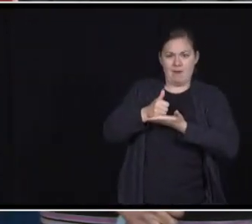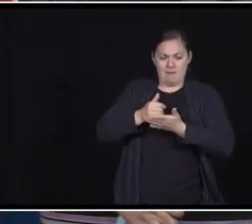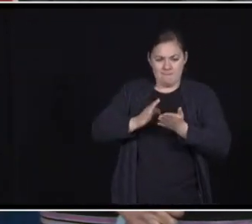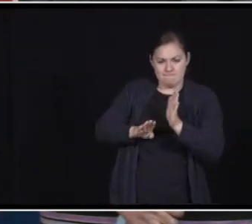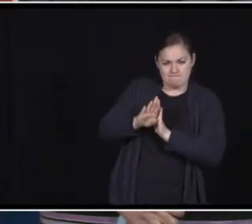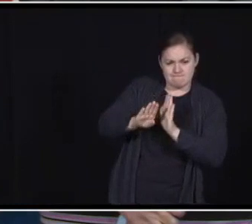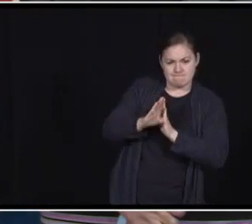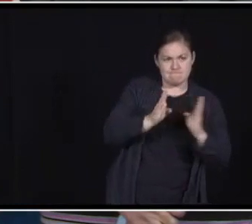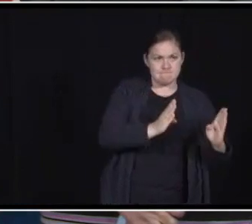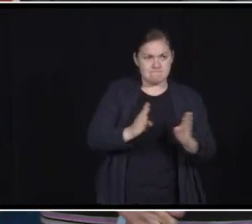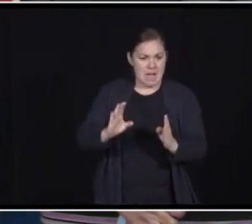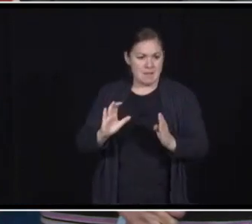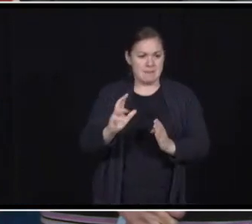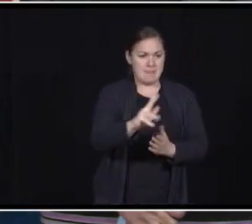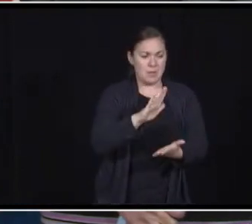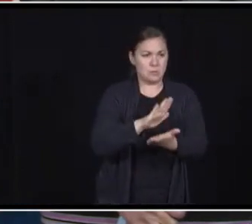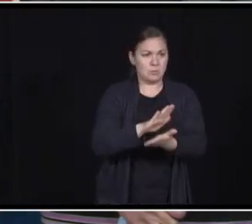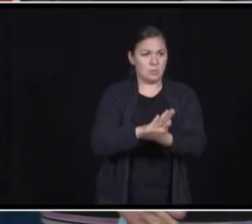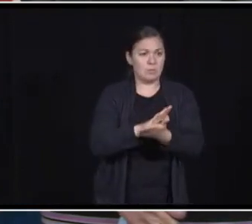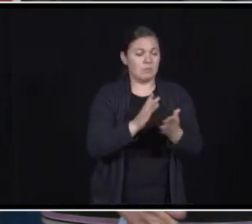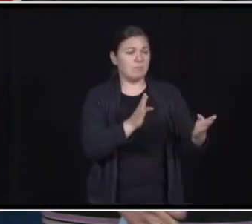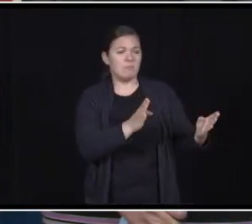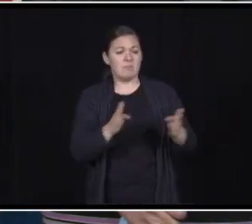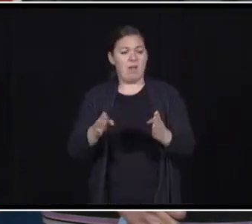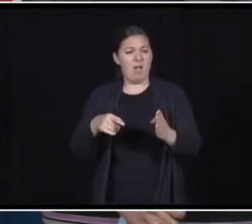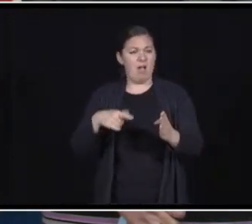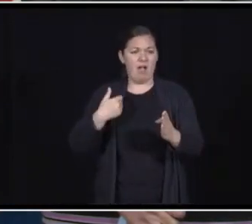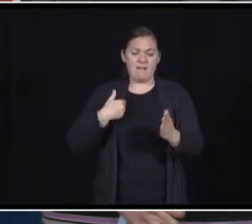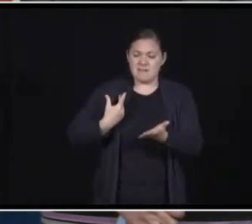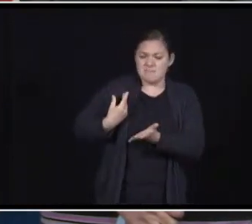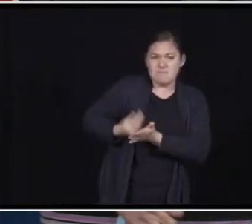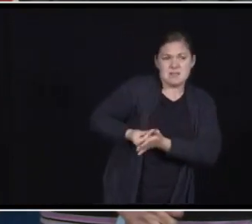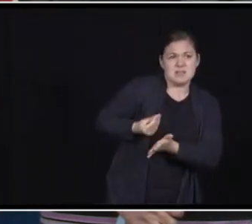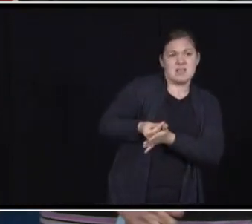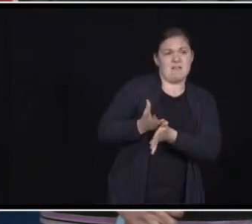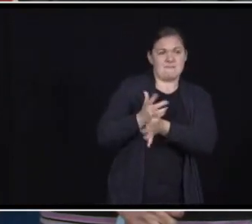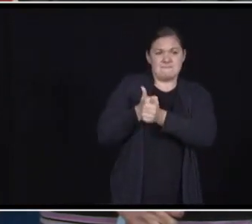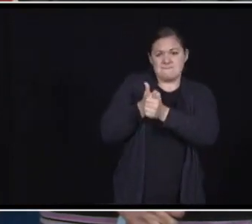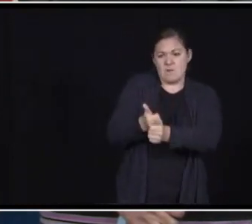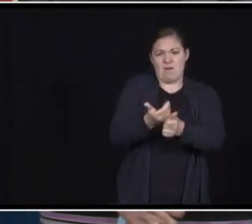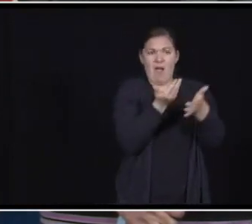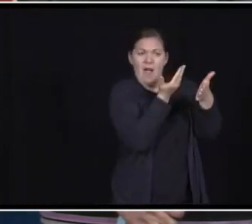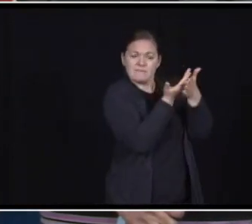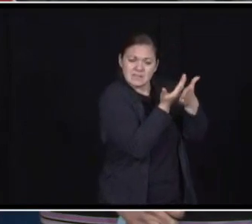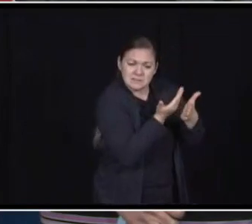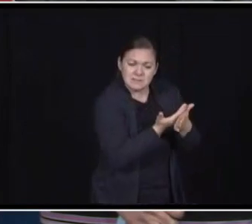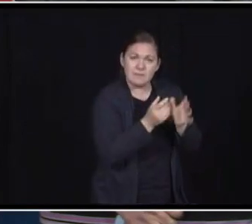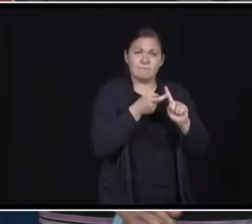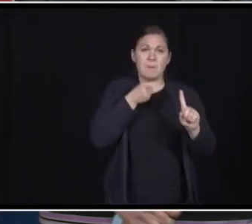so that we can keep our small businesses in our schools and society open. (Speaks French) Ontario's chief medical